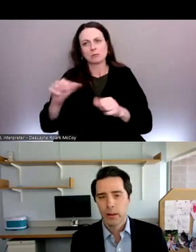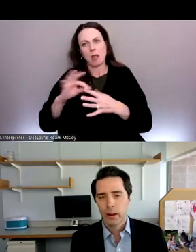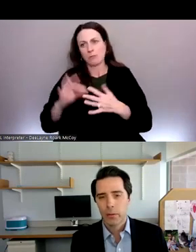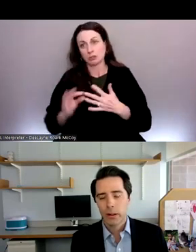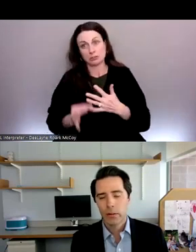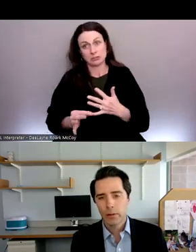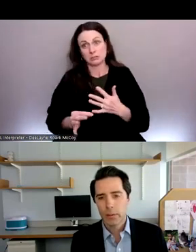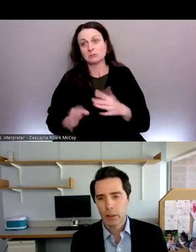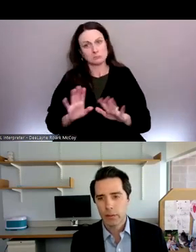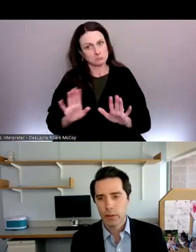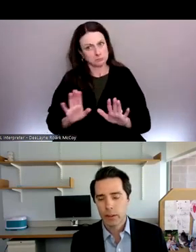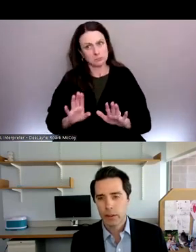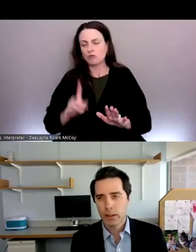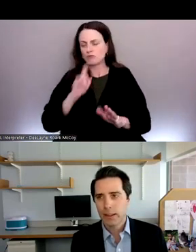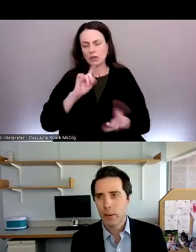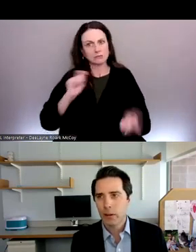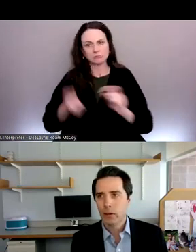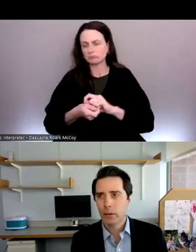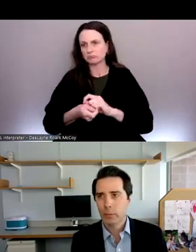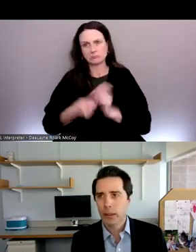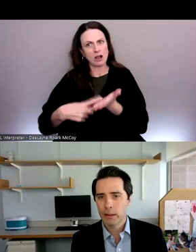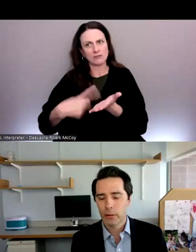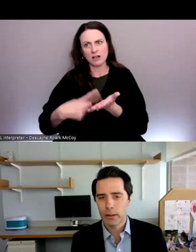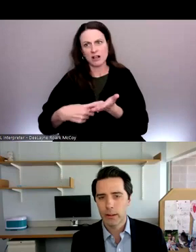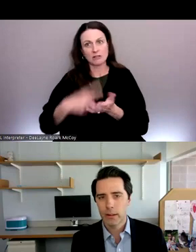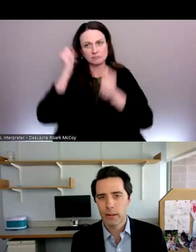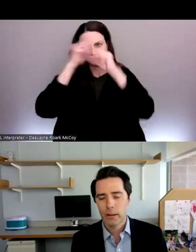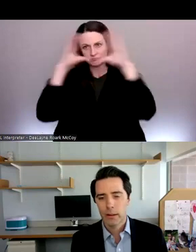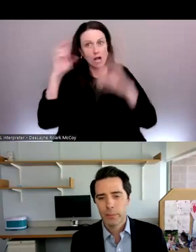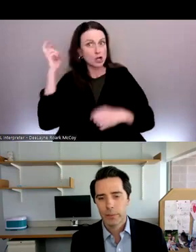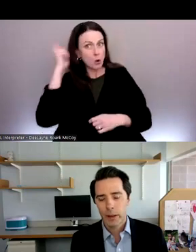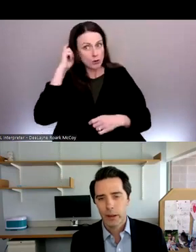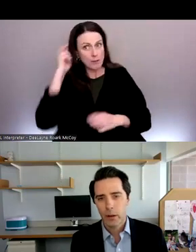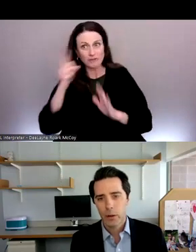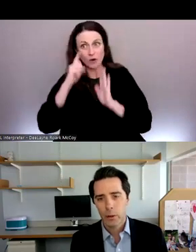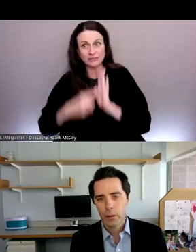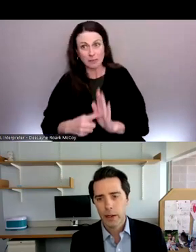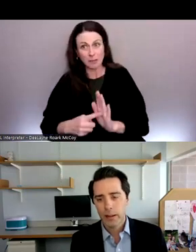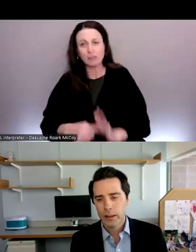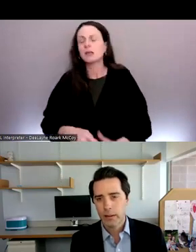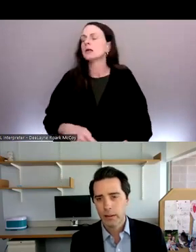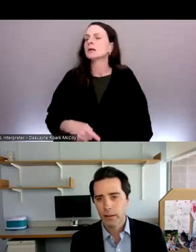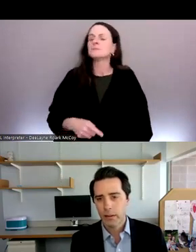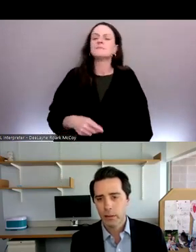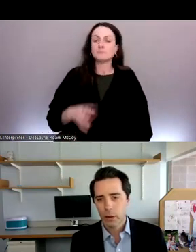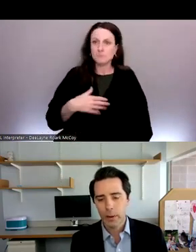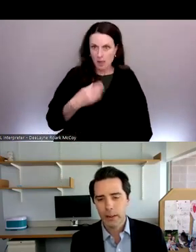it really reframes our conversation thinking about Cochlear implants for instance